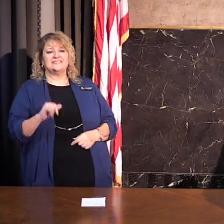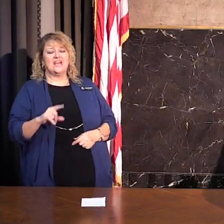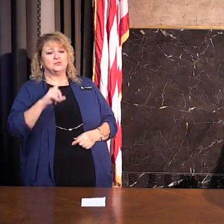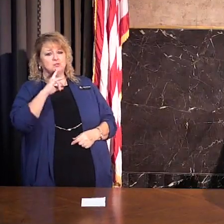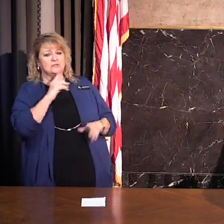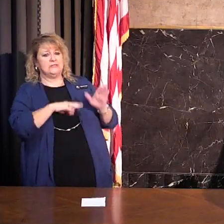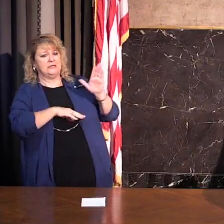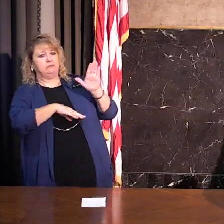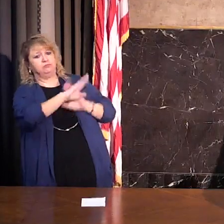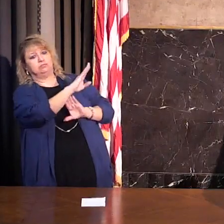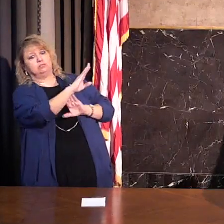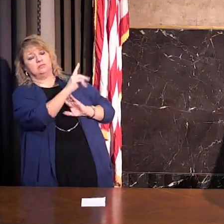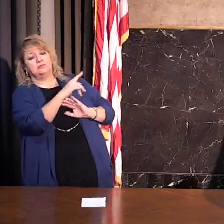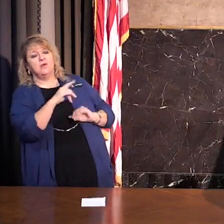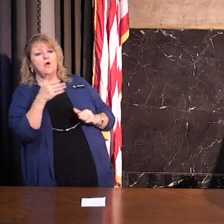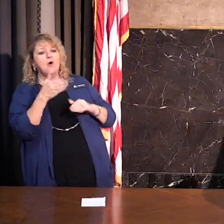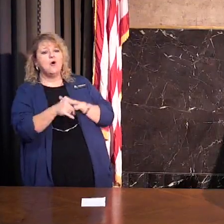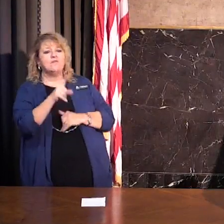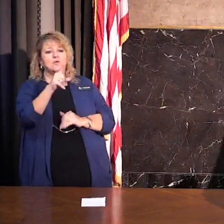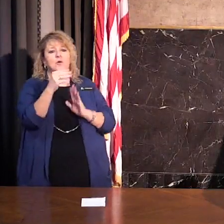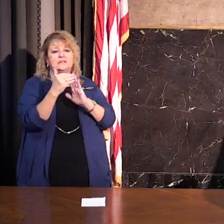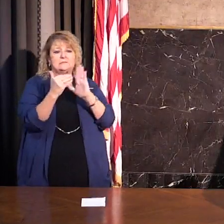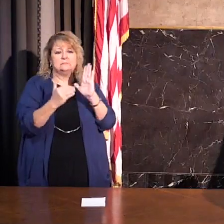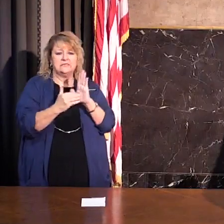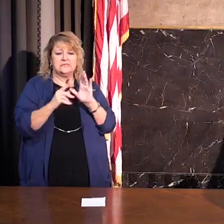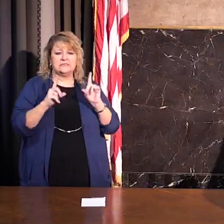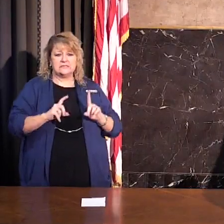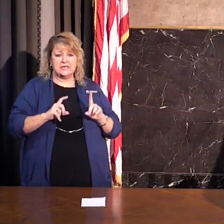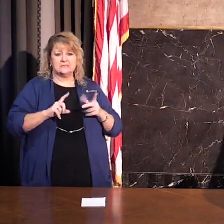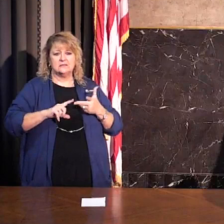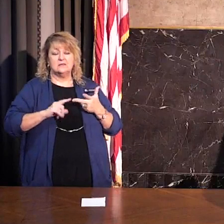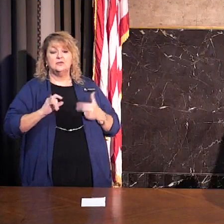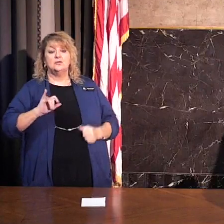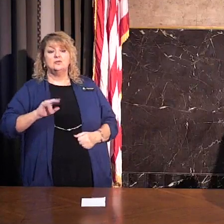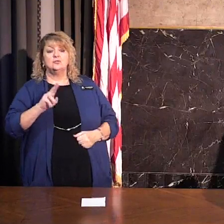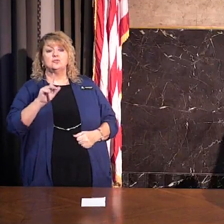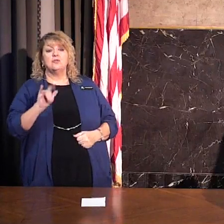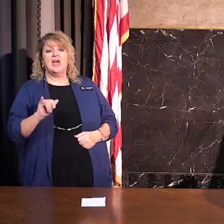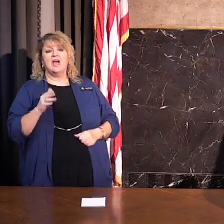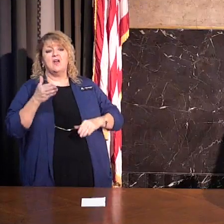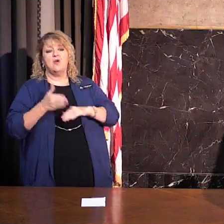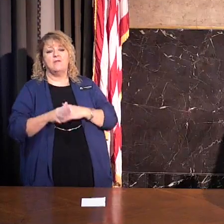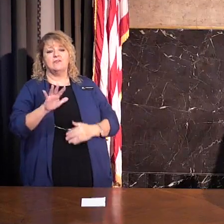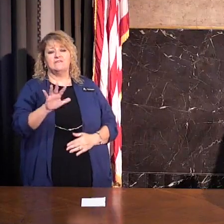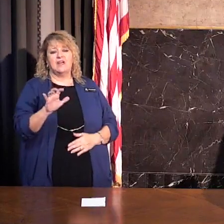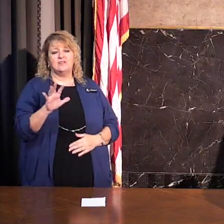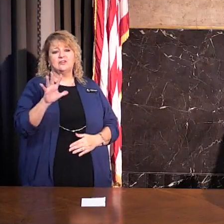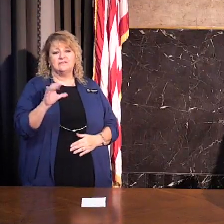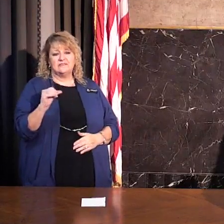of this surge We had just over a million tests and the month